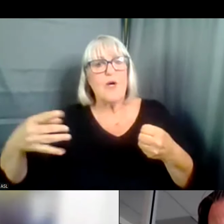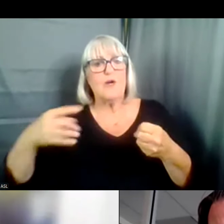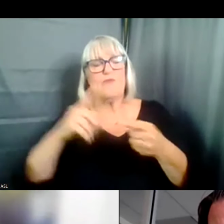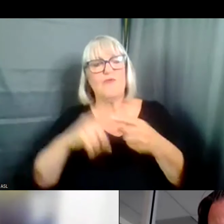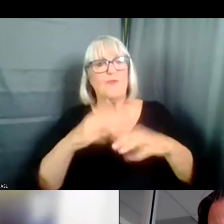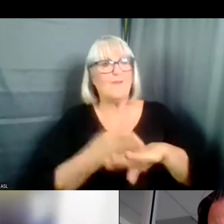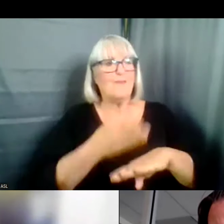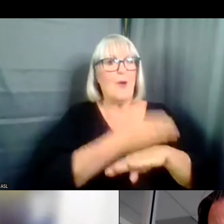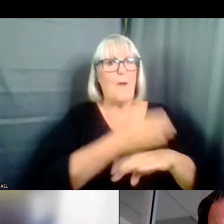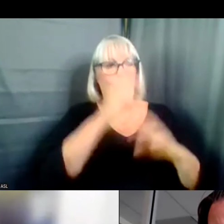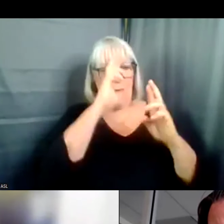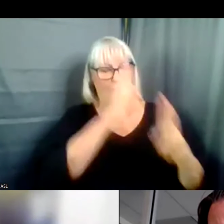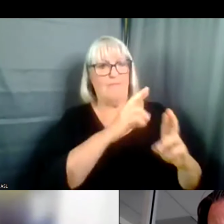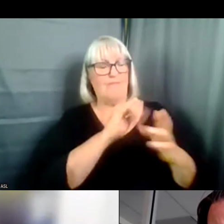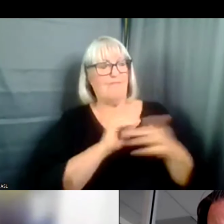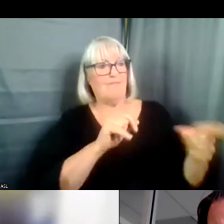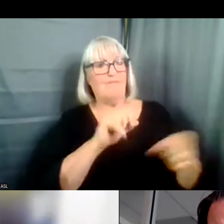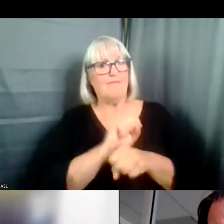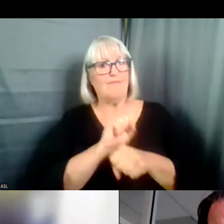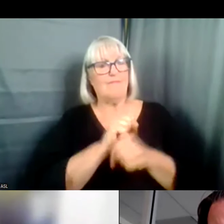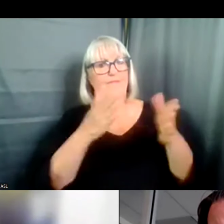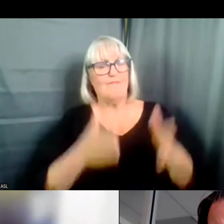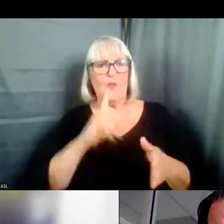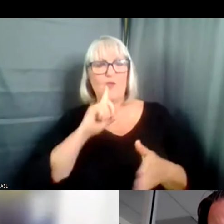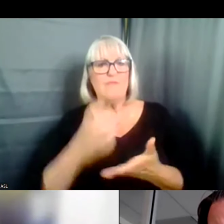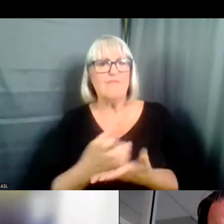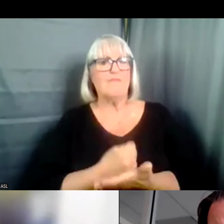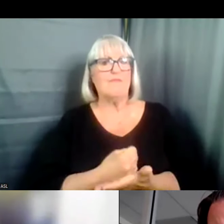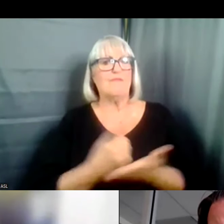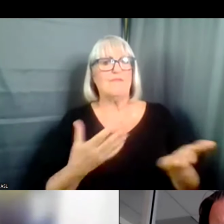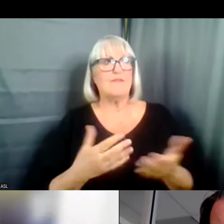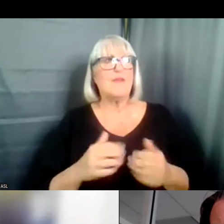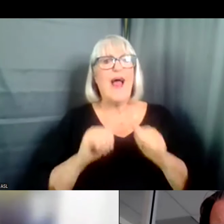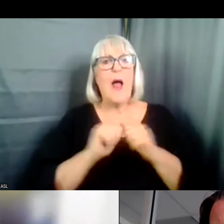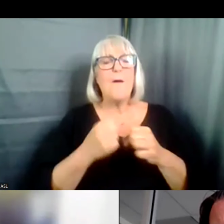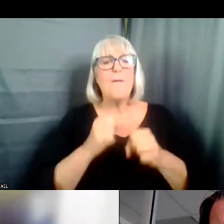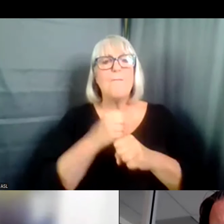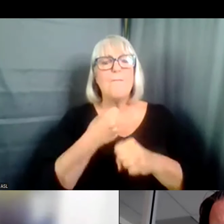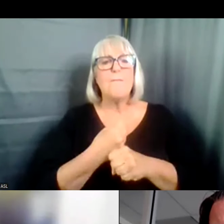that they these workers they deserve, and so how can we make direct care work an